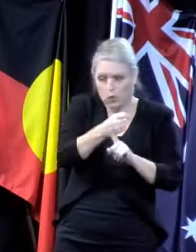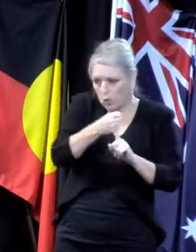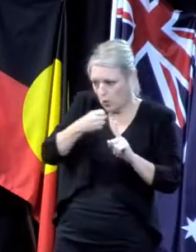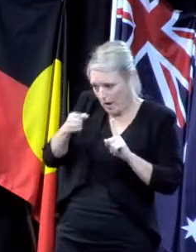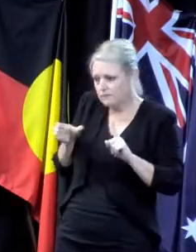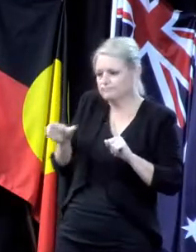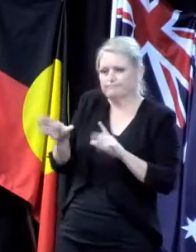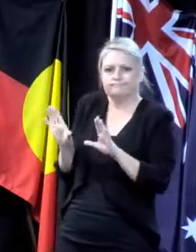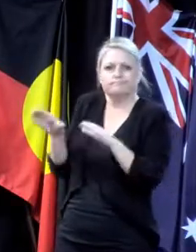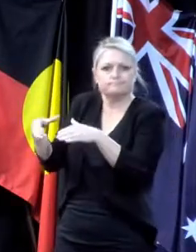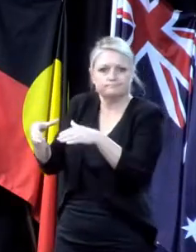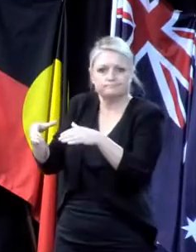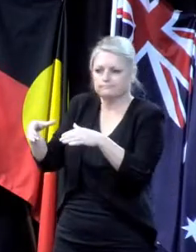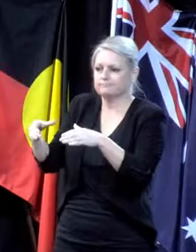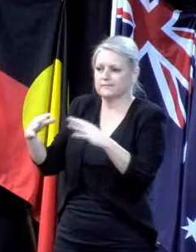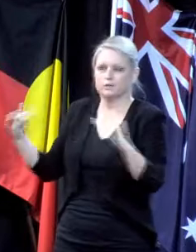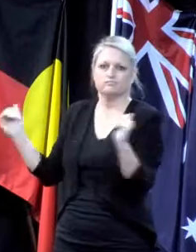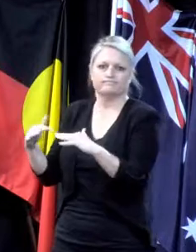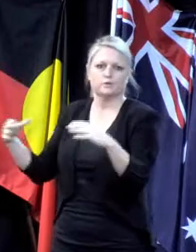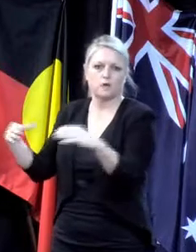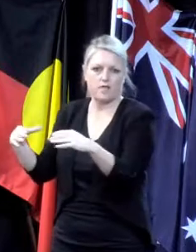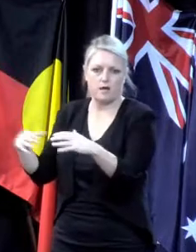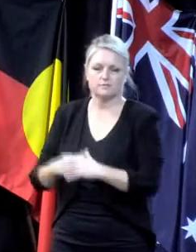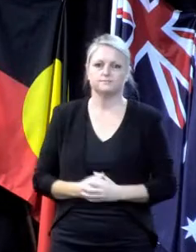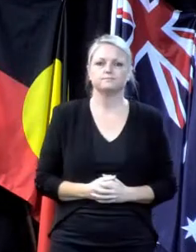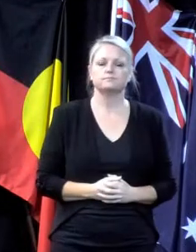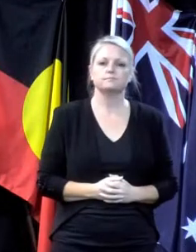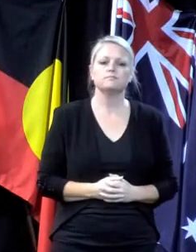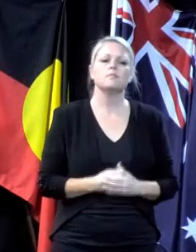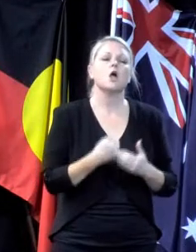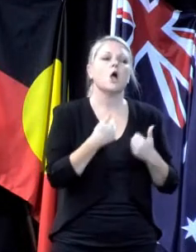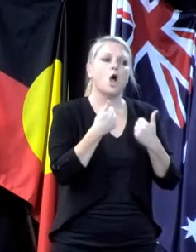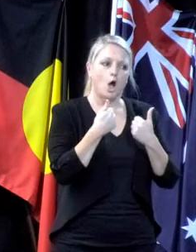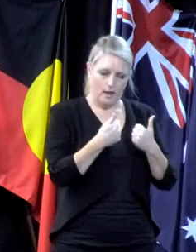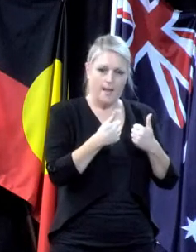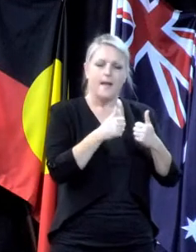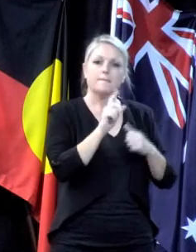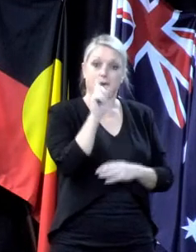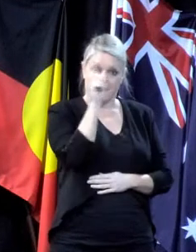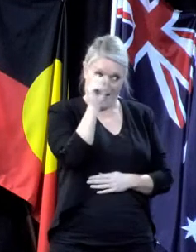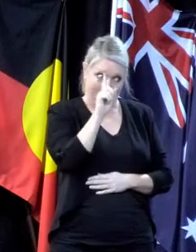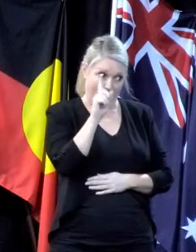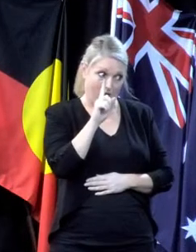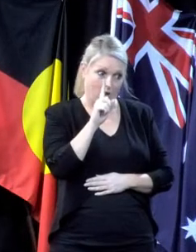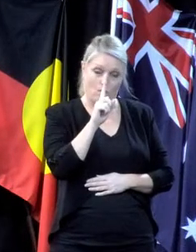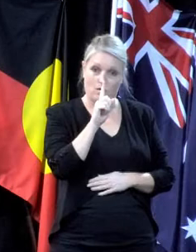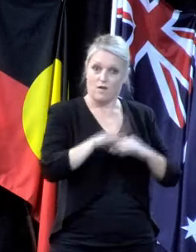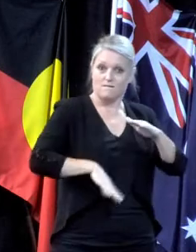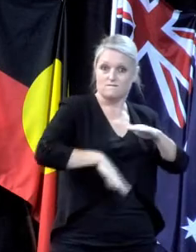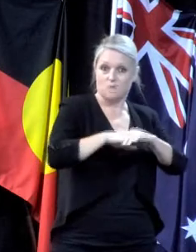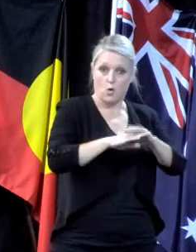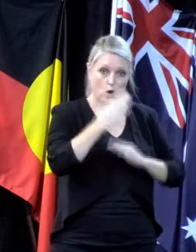OK, now, all students learn in mainstream classrooms at Bowen.